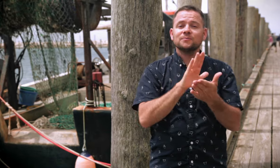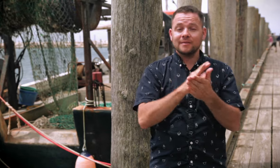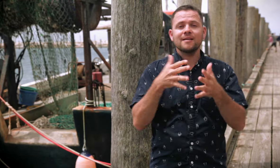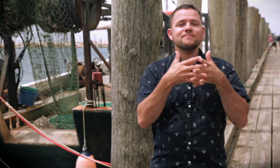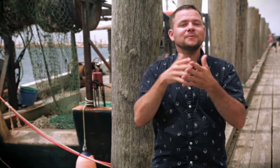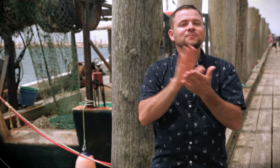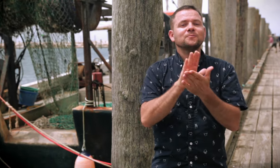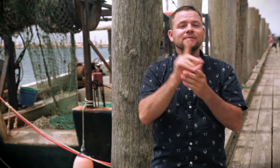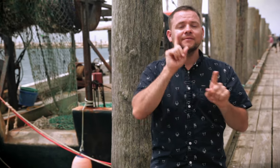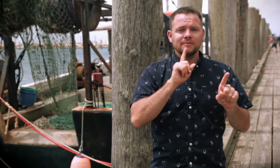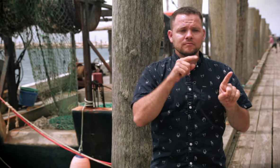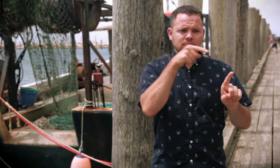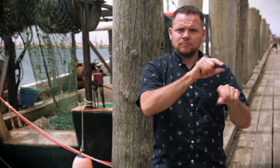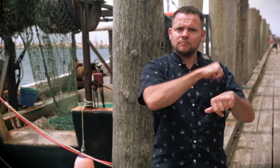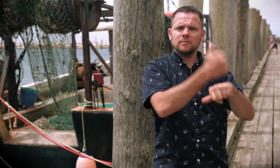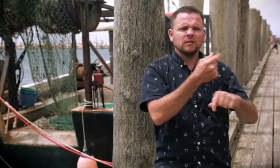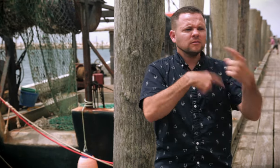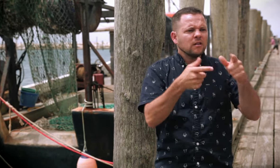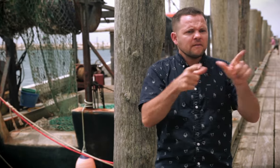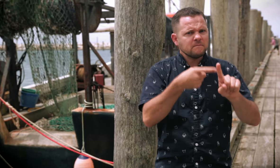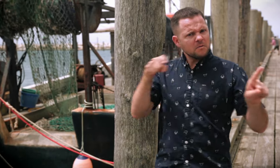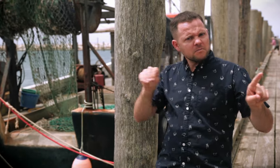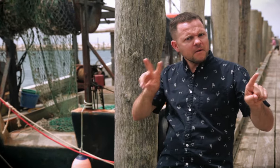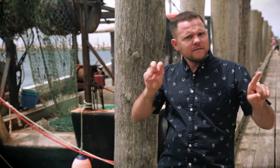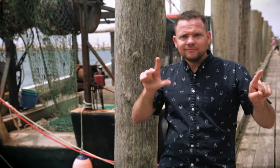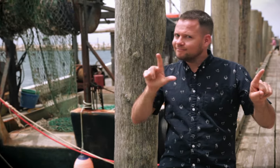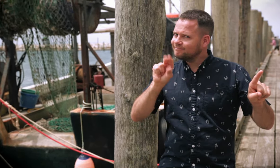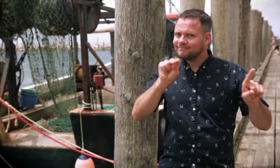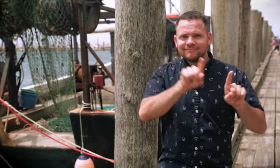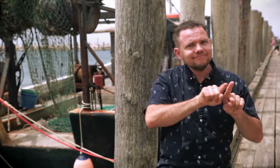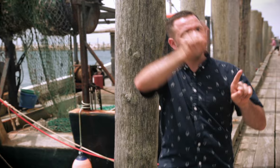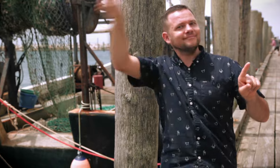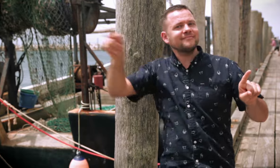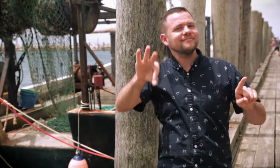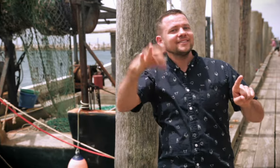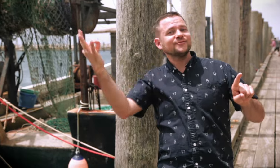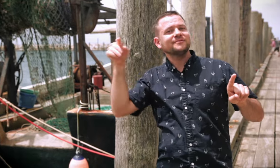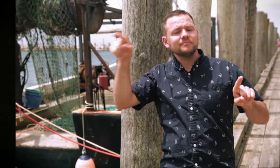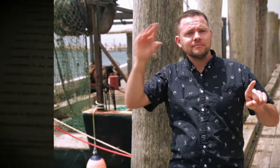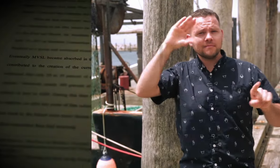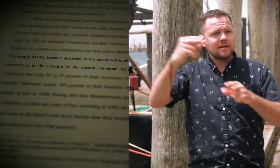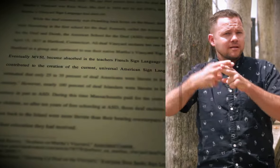The first school for the deaf, American School for the Deaf, used a sign language derived from France.